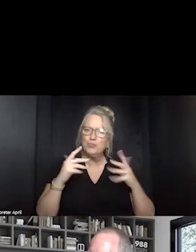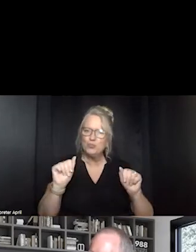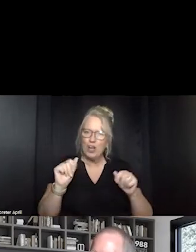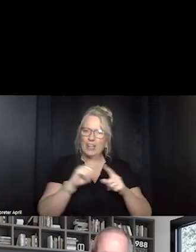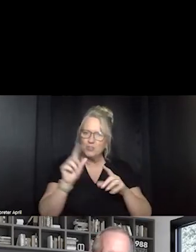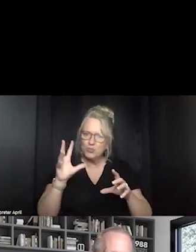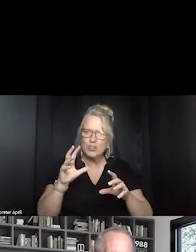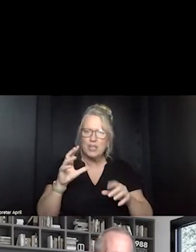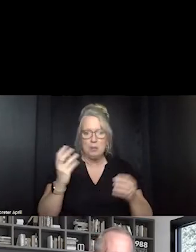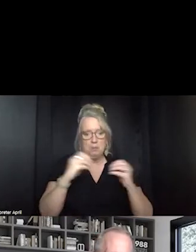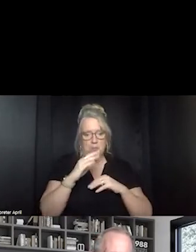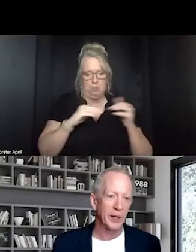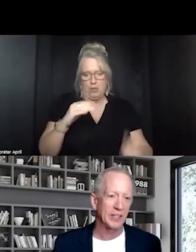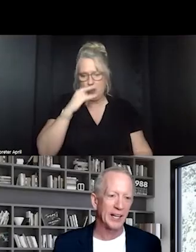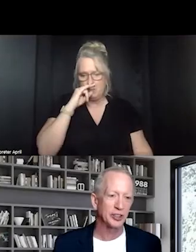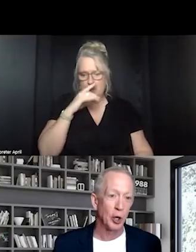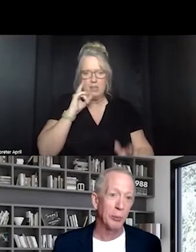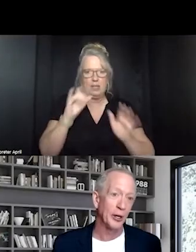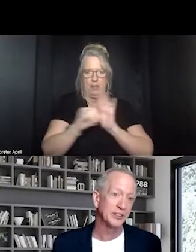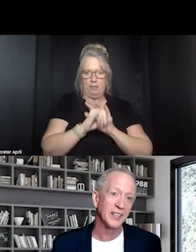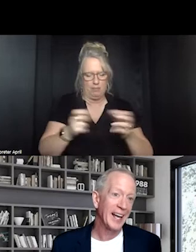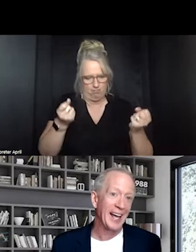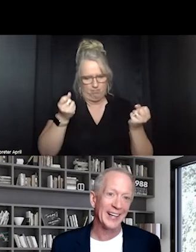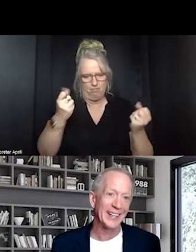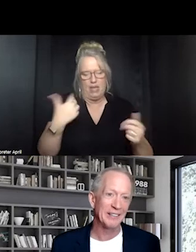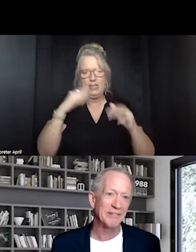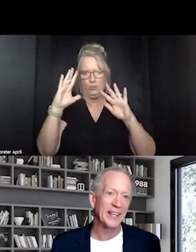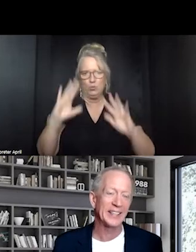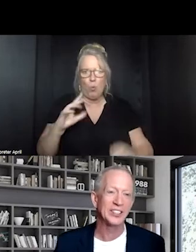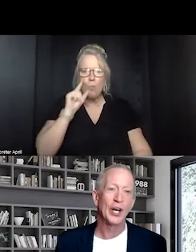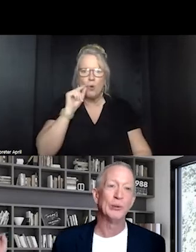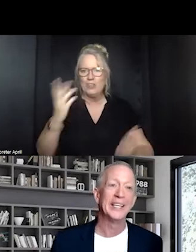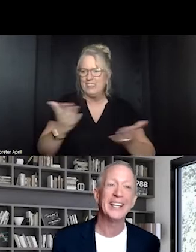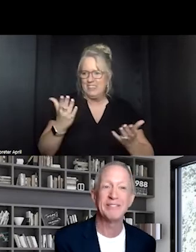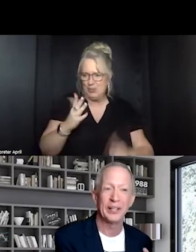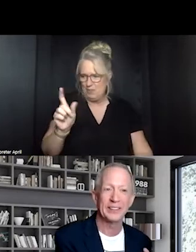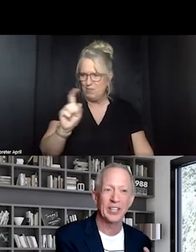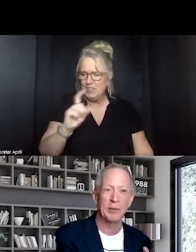THAN KIDS BEING IDENTIFIED. WE HAVE A LOT OF SNOW BIRDS IN PHOENIX WHO LEAVE DURING THE SUMMER. SO